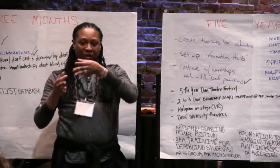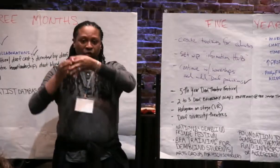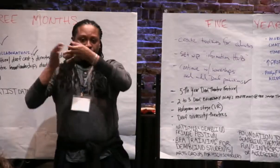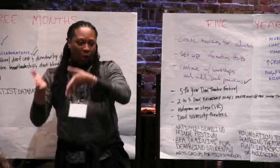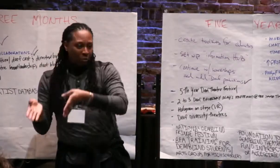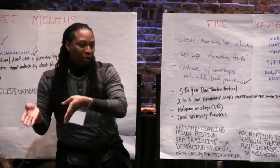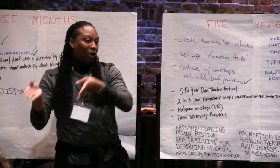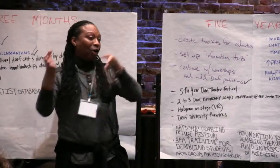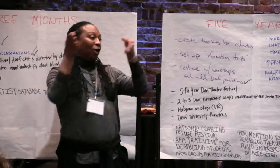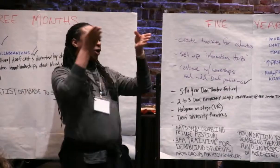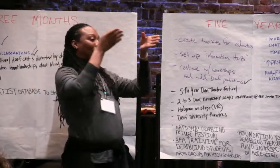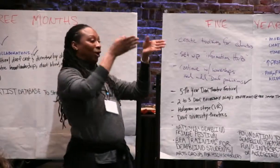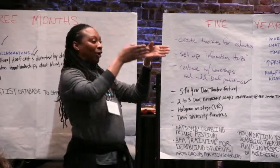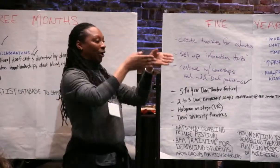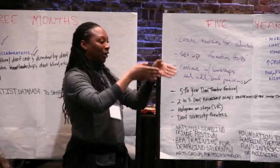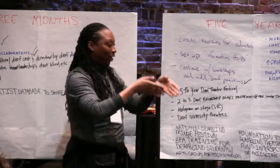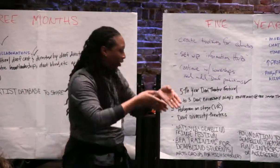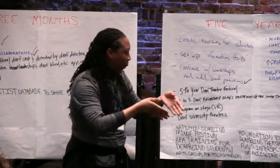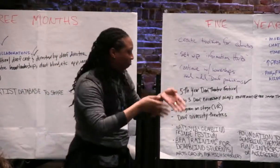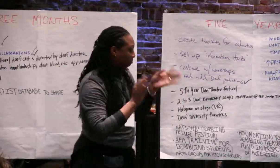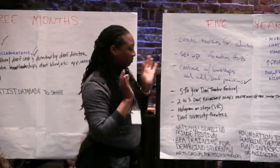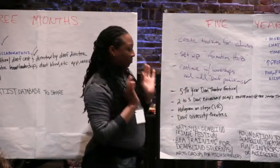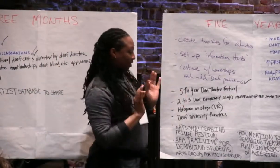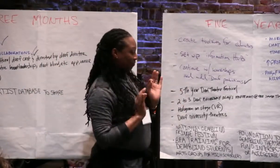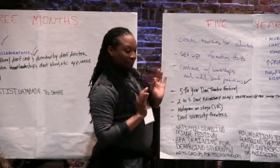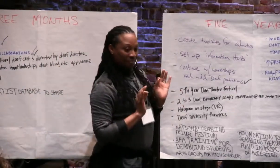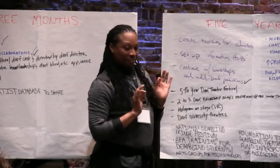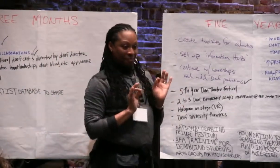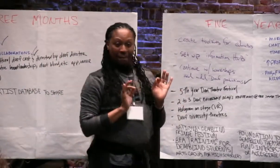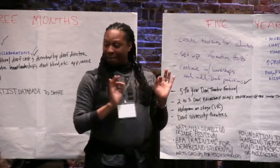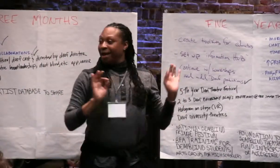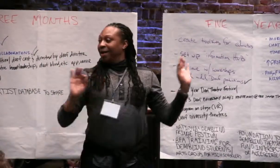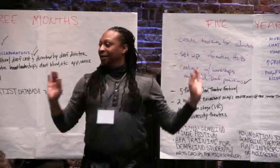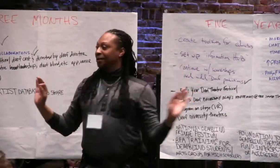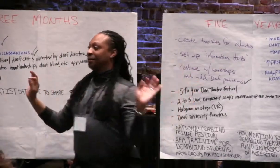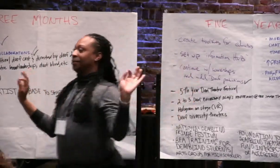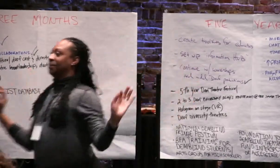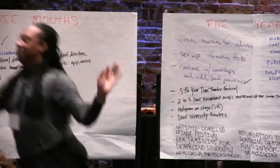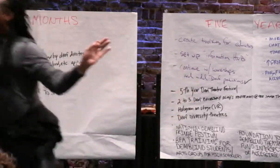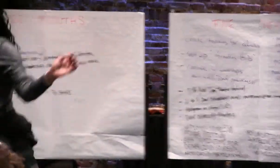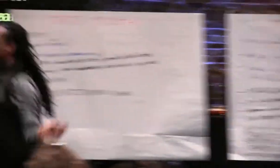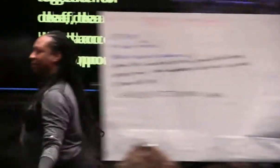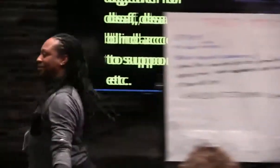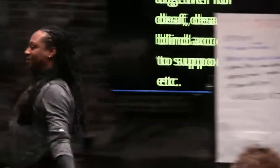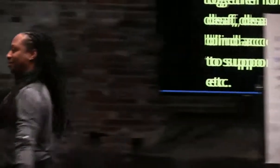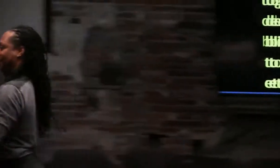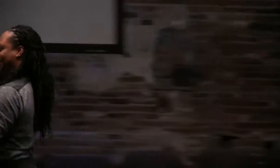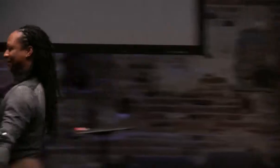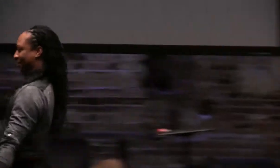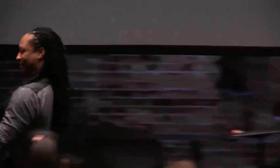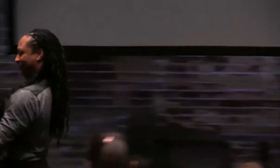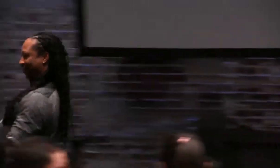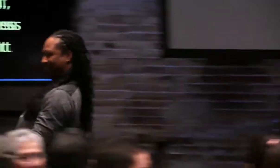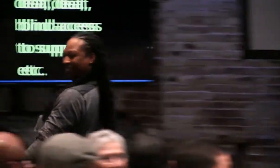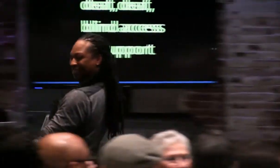And to have funds and resources for communication access. Whether it be interpreters are what have you. And moving on.